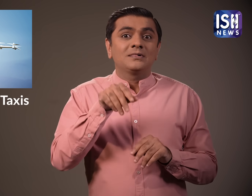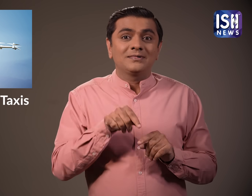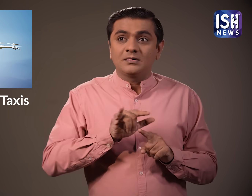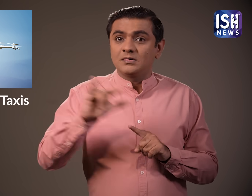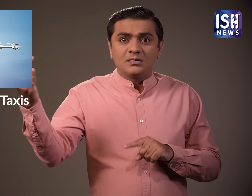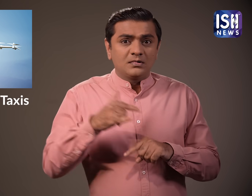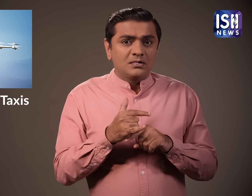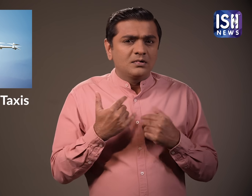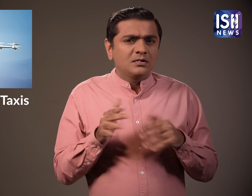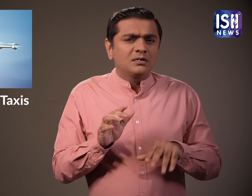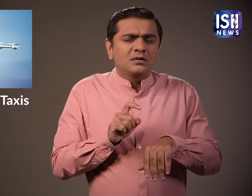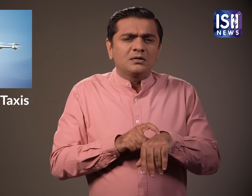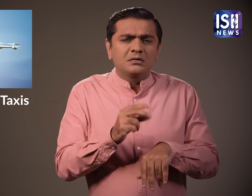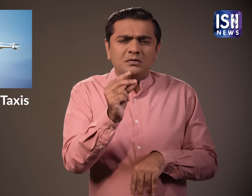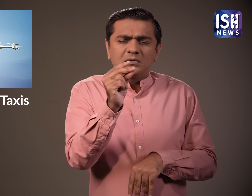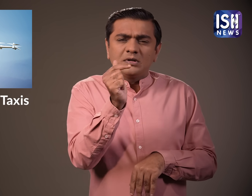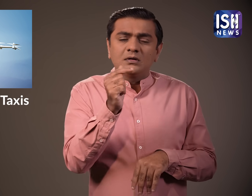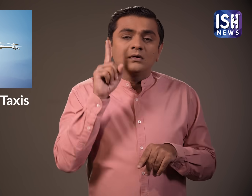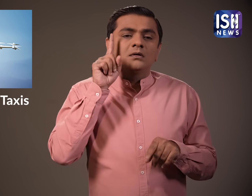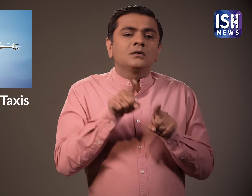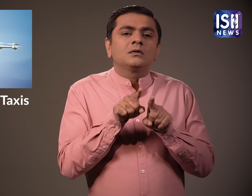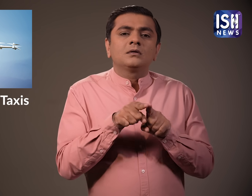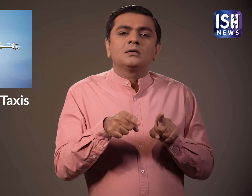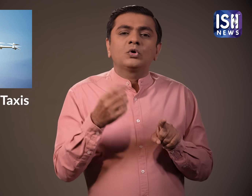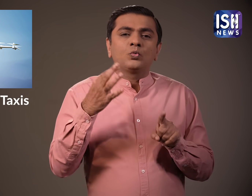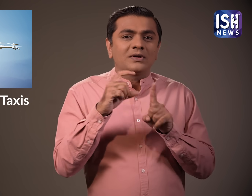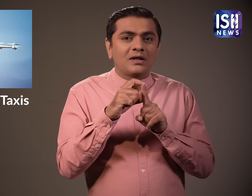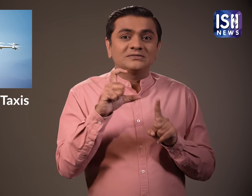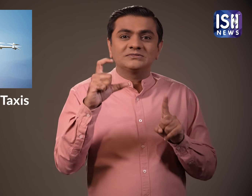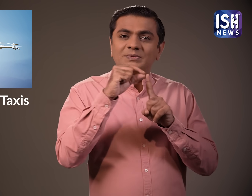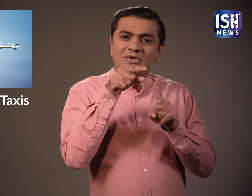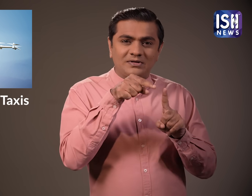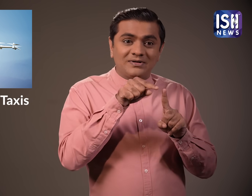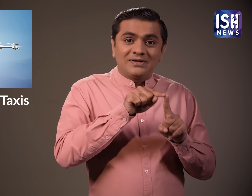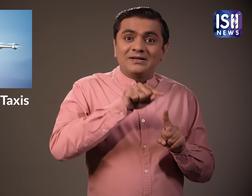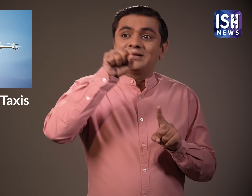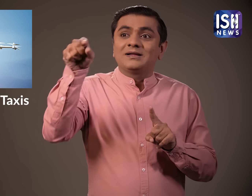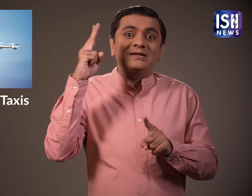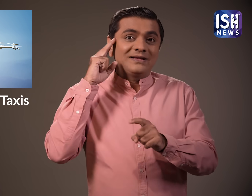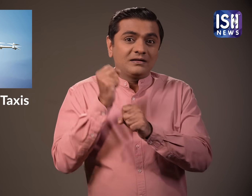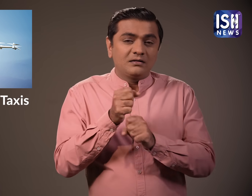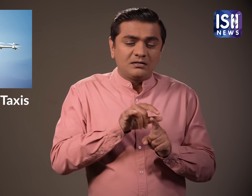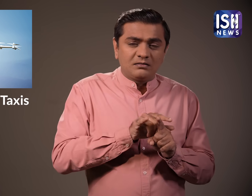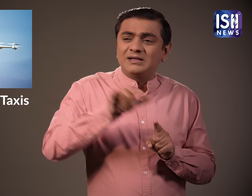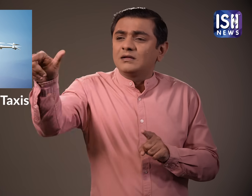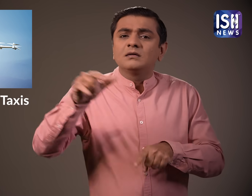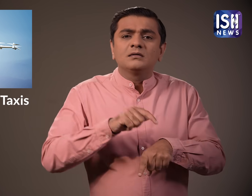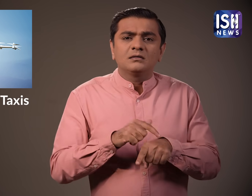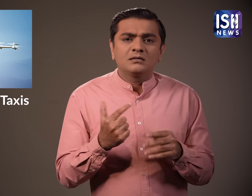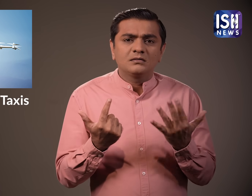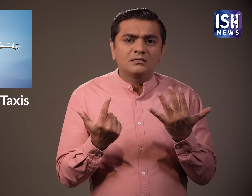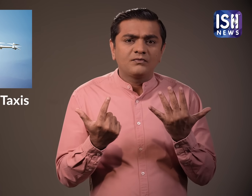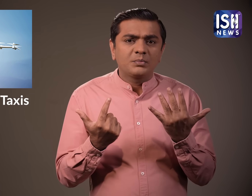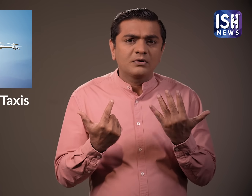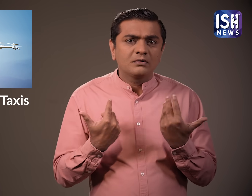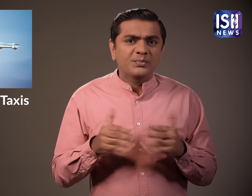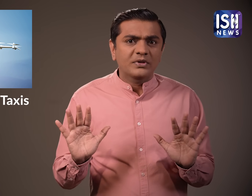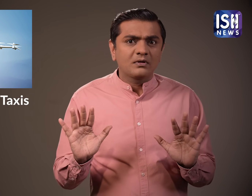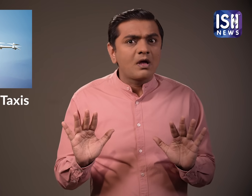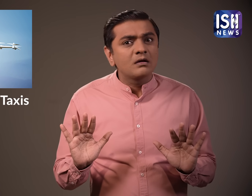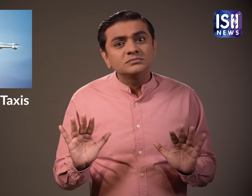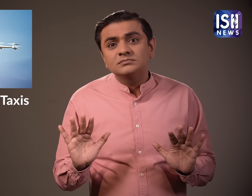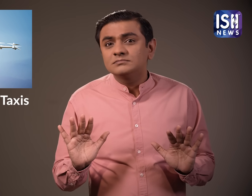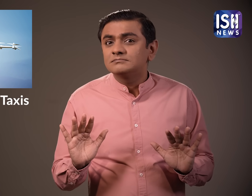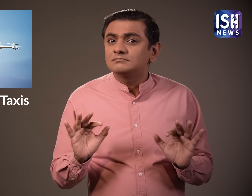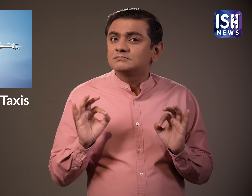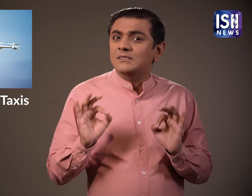The Air Taxi will take you from Connaught Place to Gurugram within 7 minutes